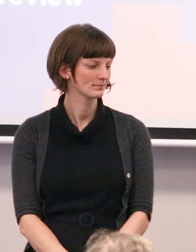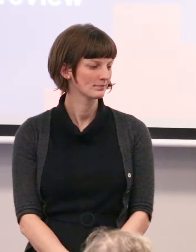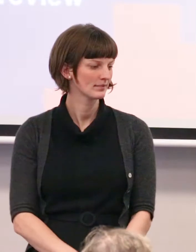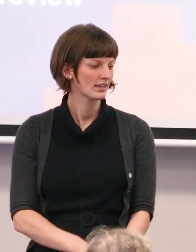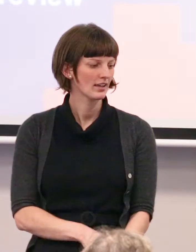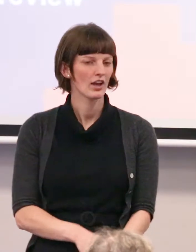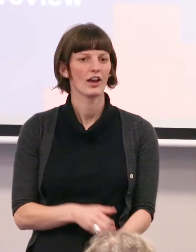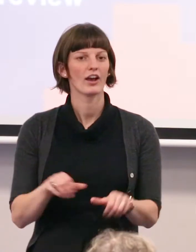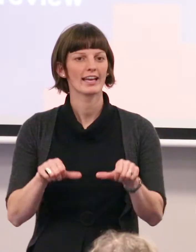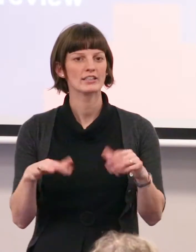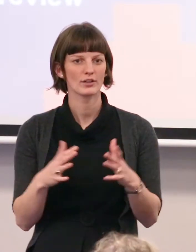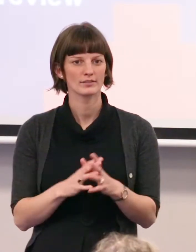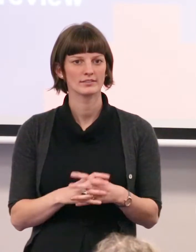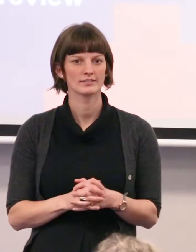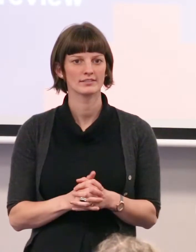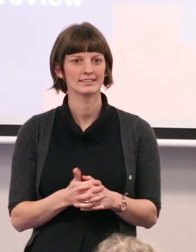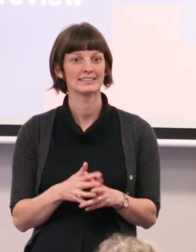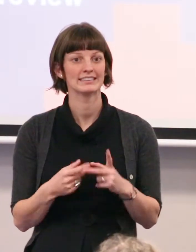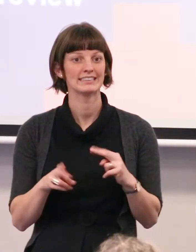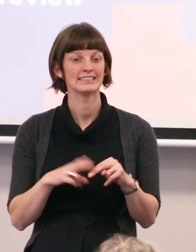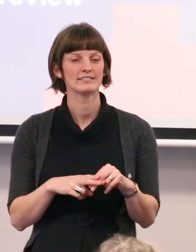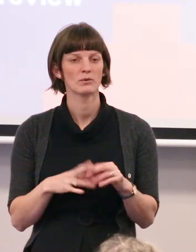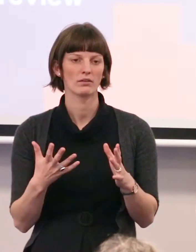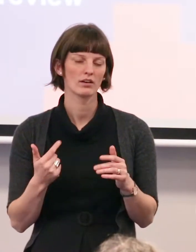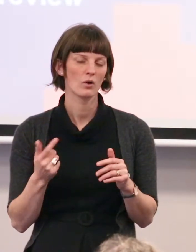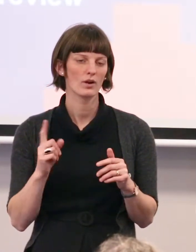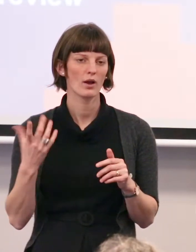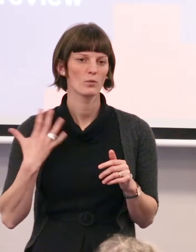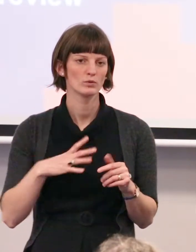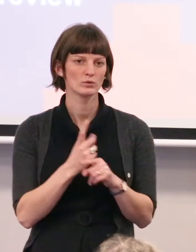so if we are going to, I suppose what I wanted to talk about really is just, just